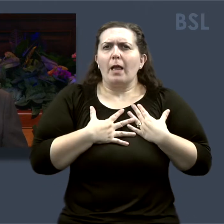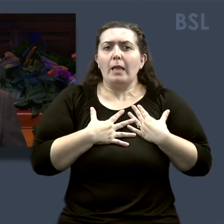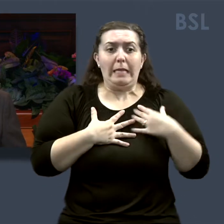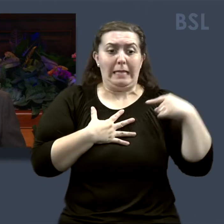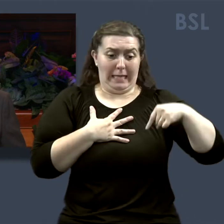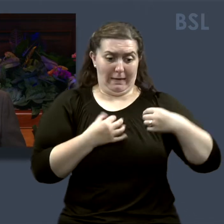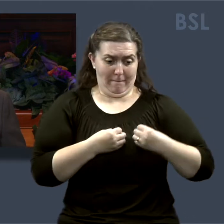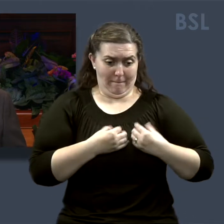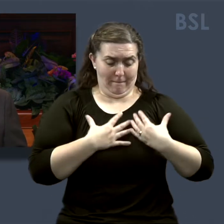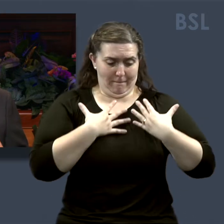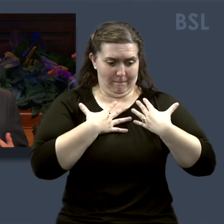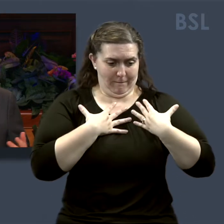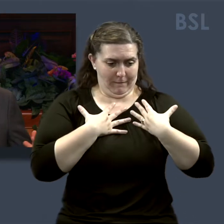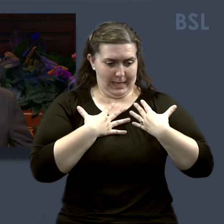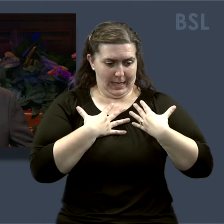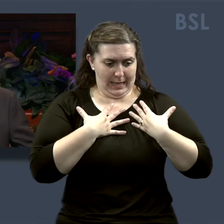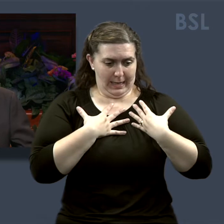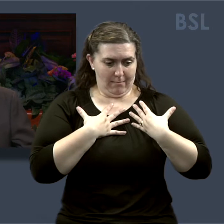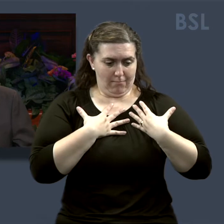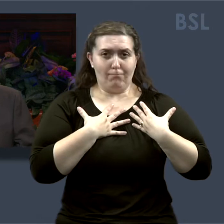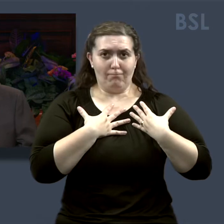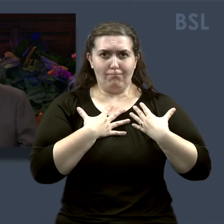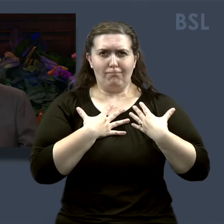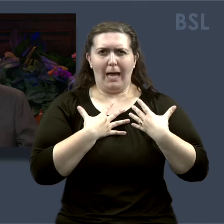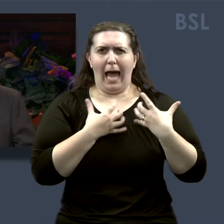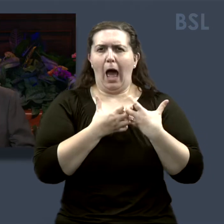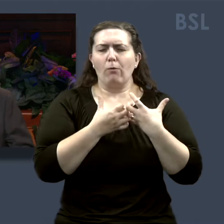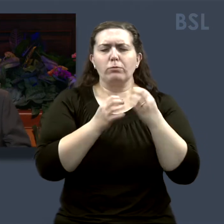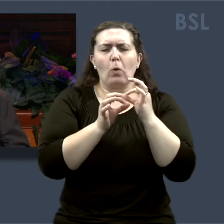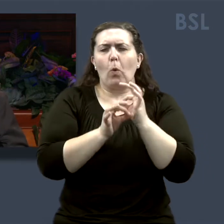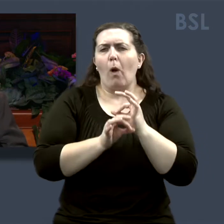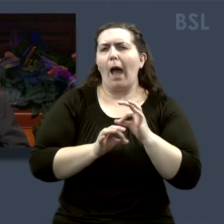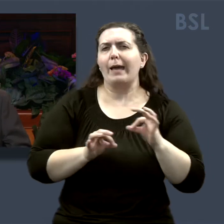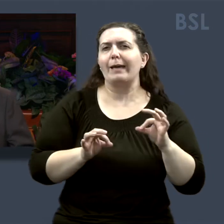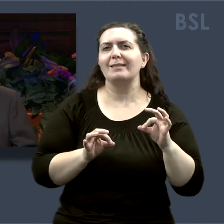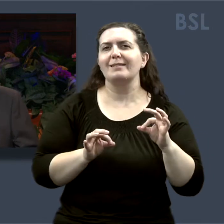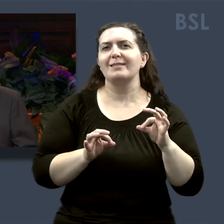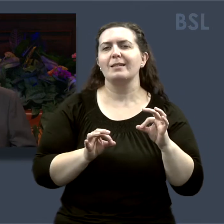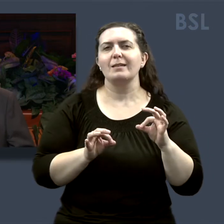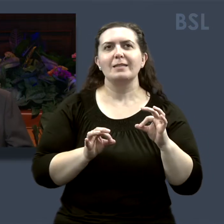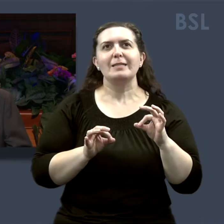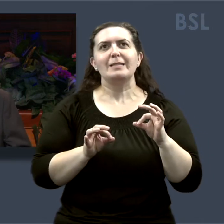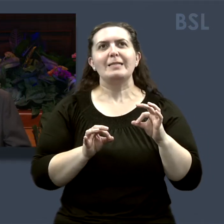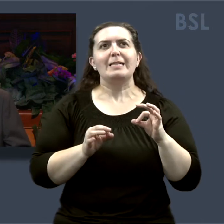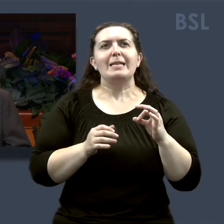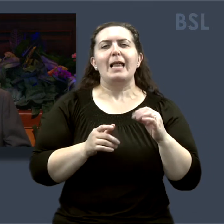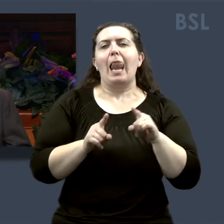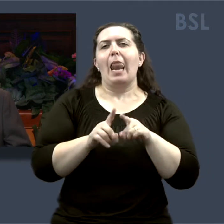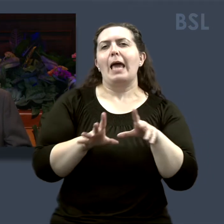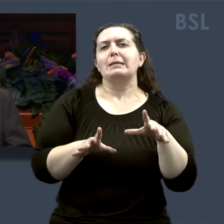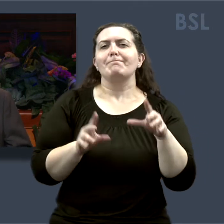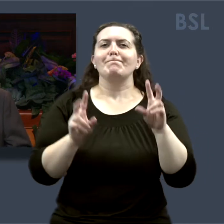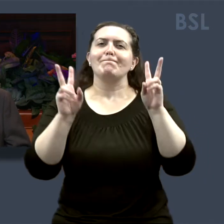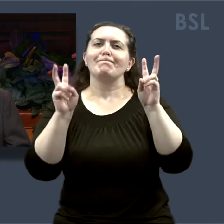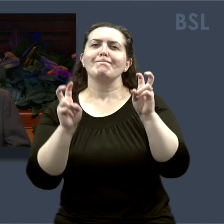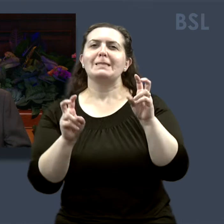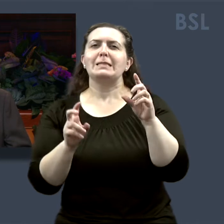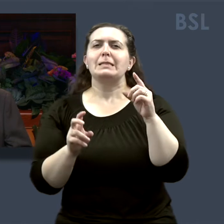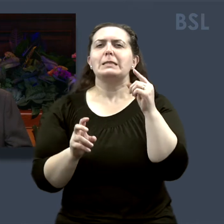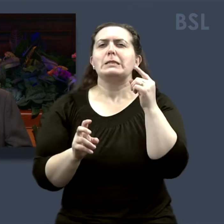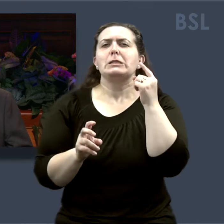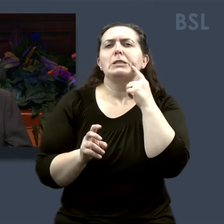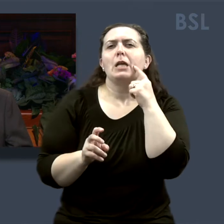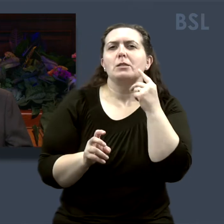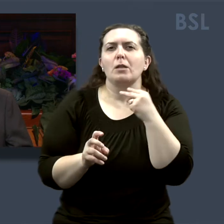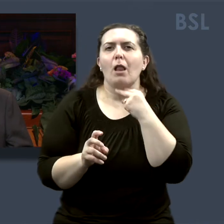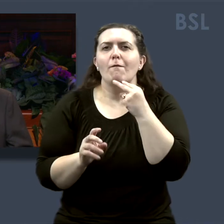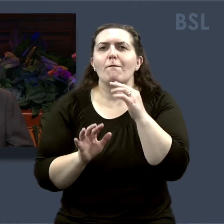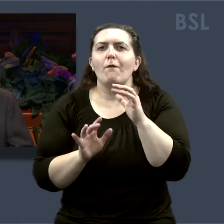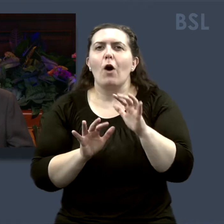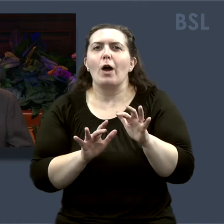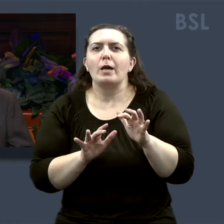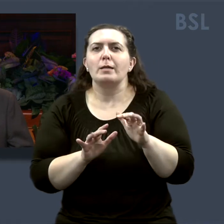These feelings are usually communicated quietly and described as a “still small voice.”